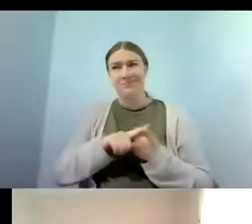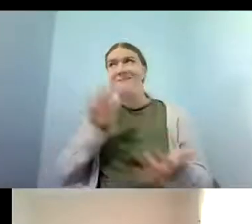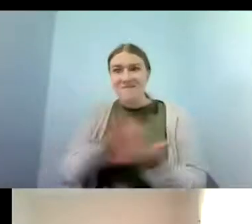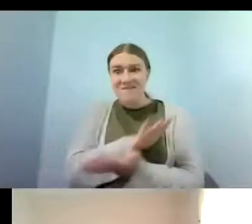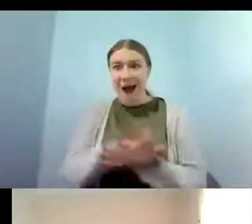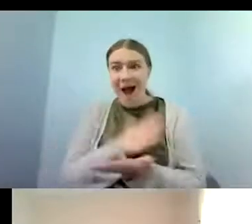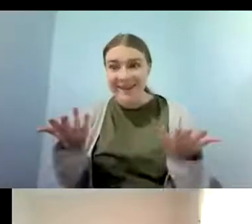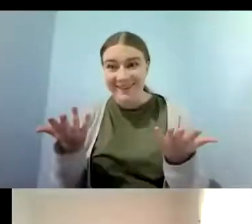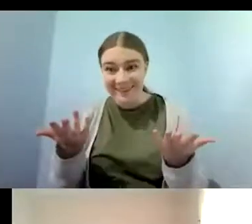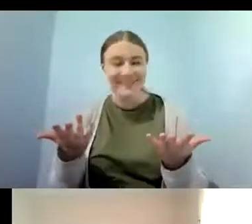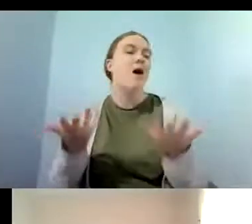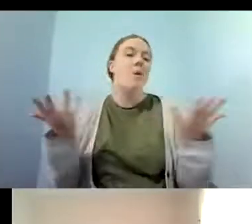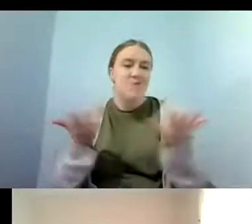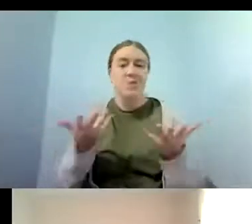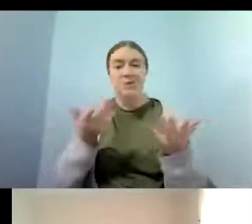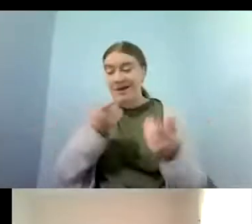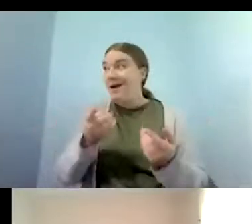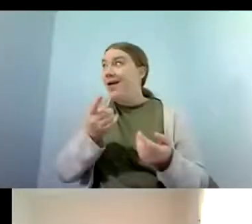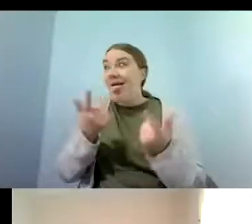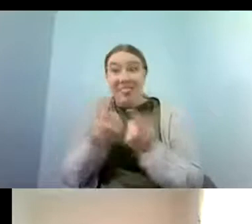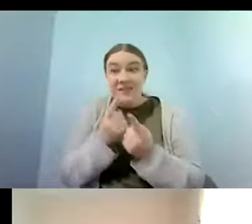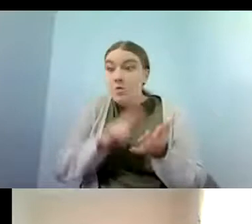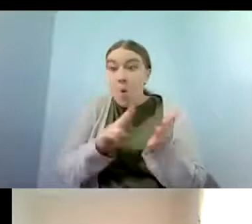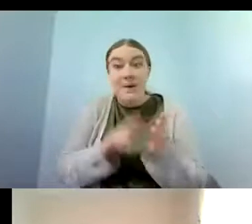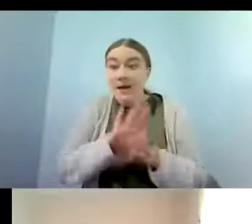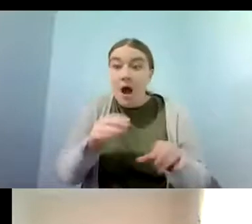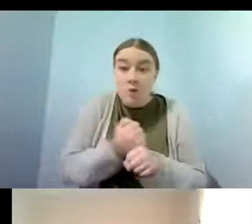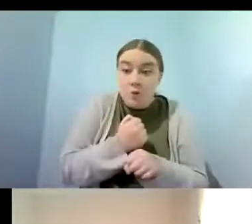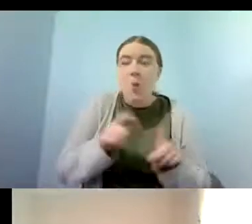and you often get to do things you wouldn't normally do and maybe look at species or go